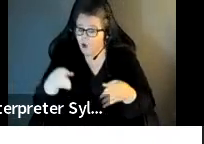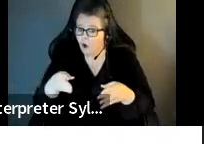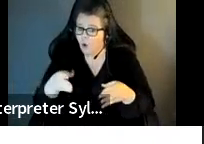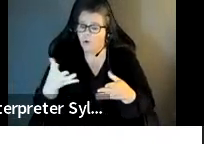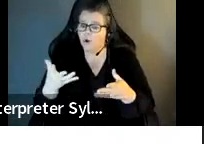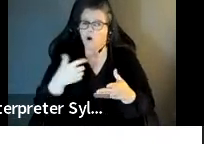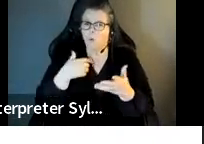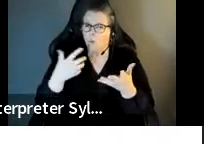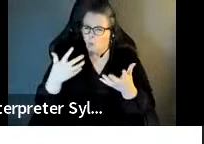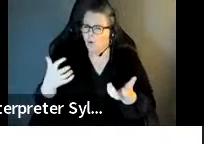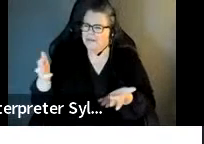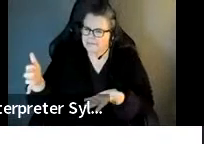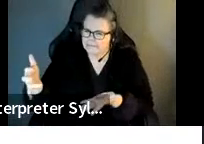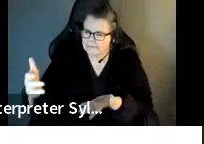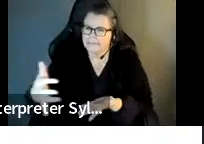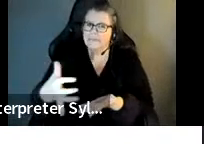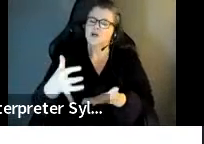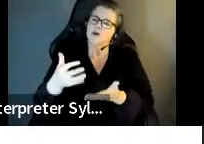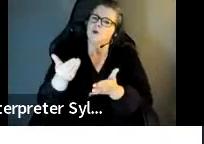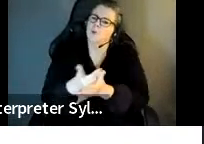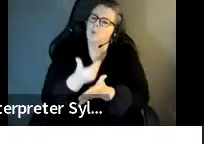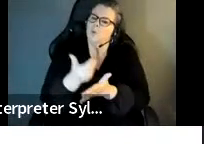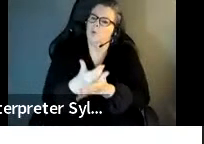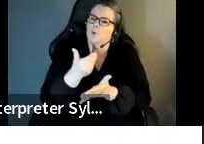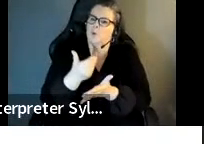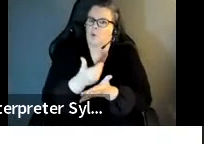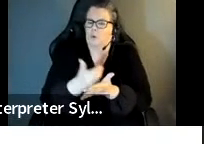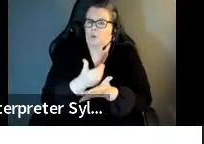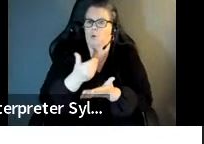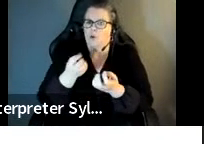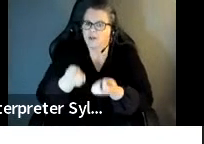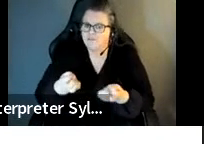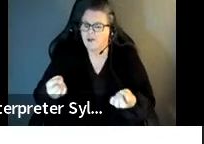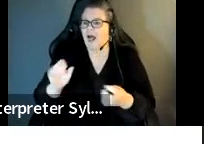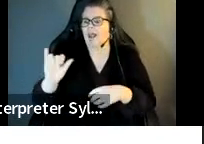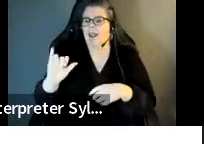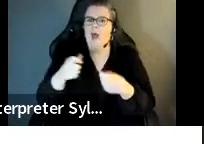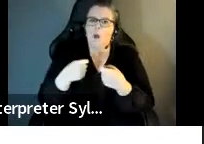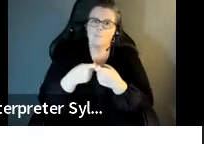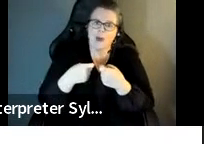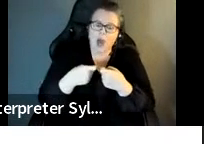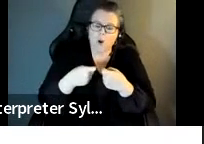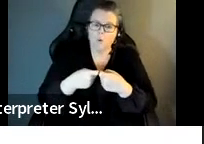data on newer wheeled mobility devices, such as power chairs and scooters, so we could